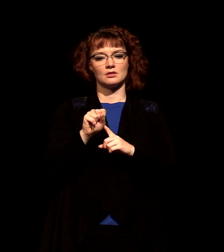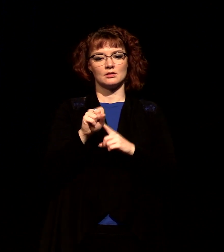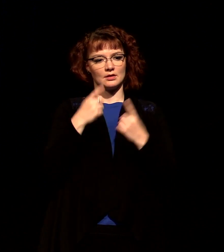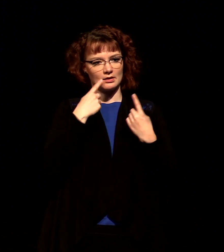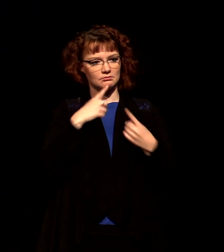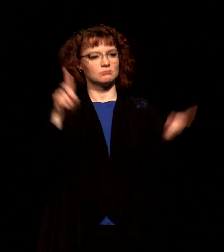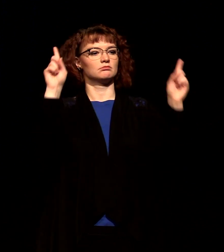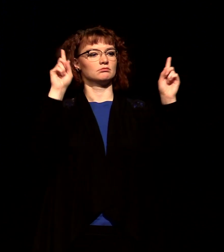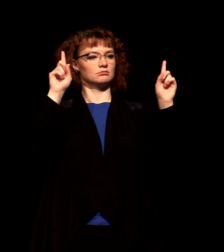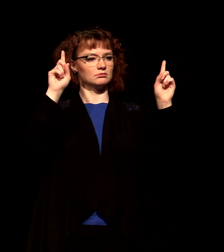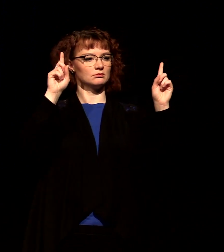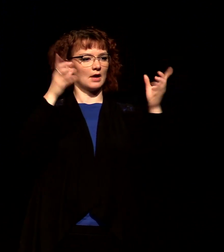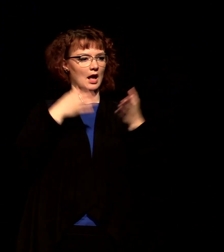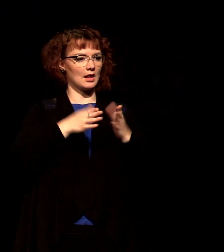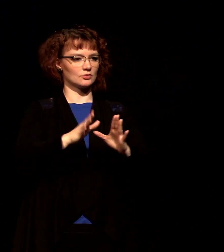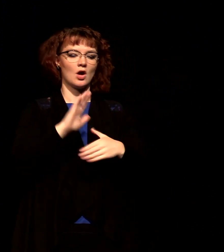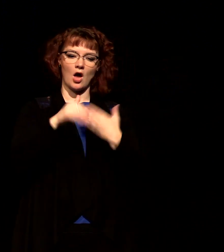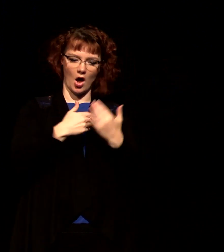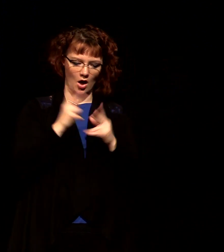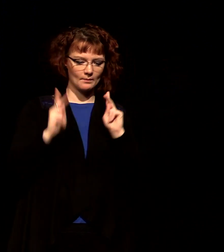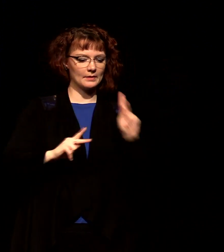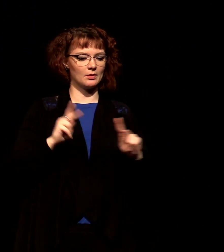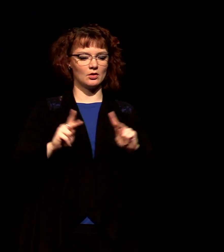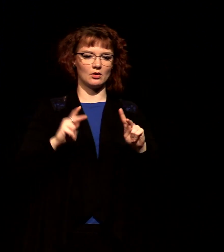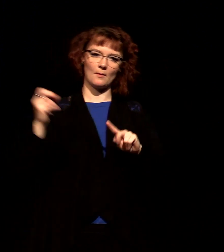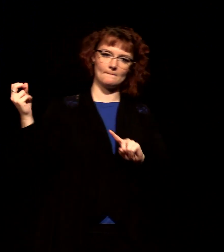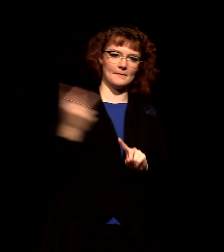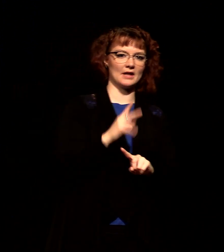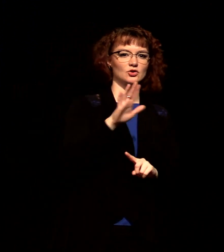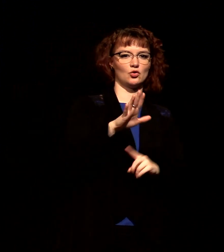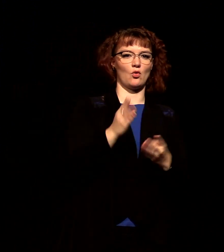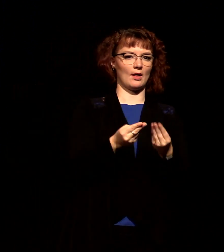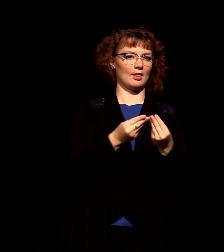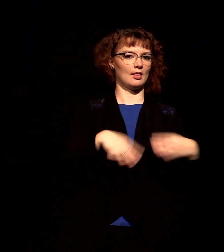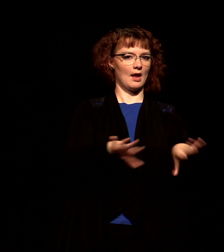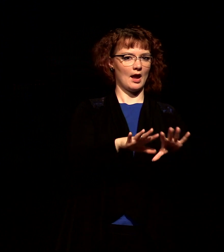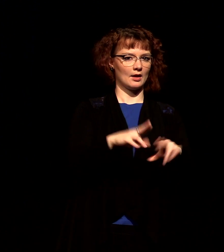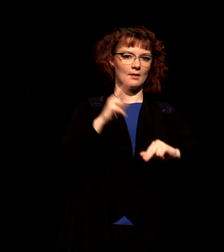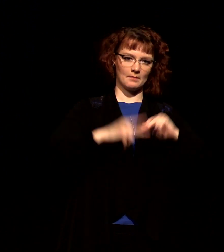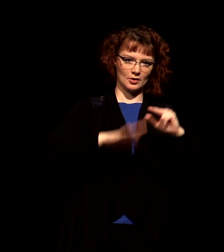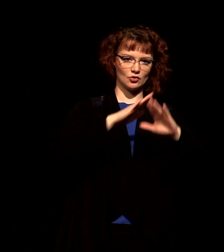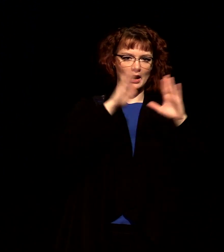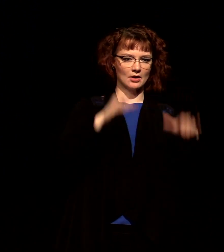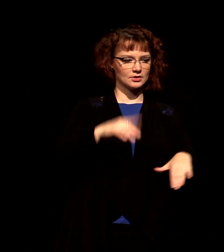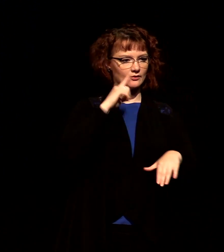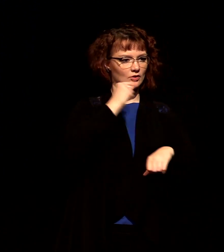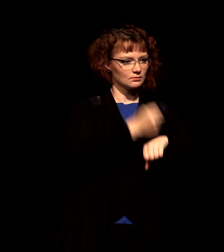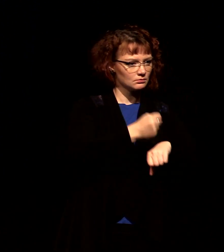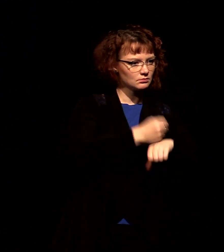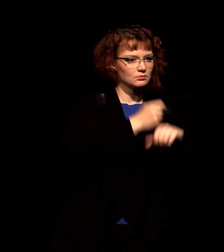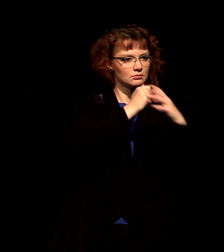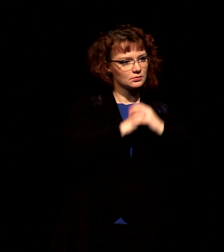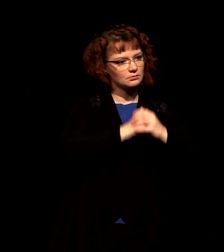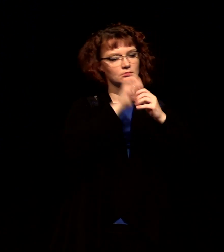the decree and says all people, go back to your land, build your houses of worship and worship your God. And it is because of